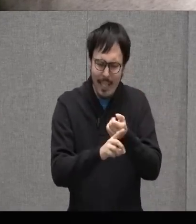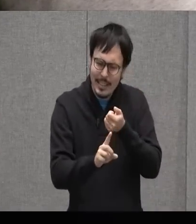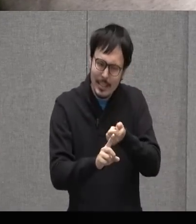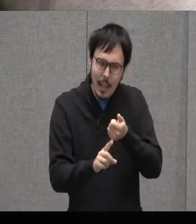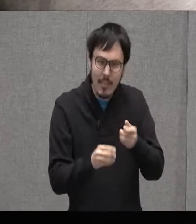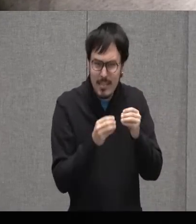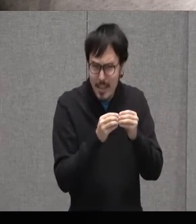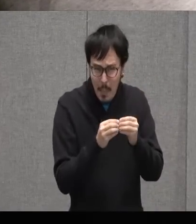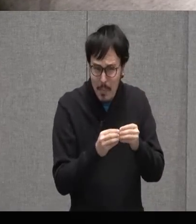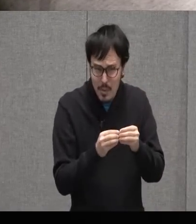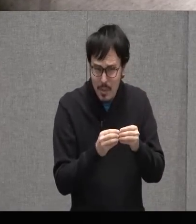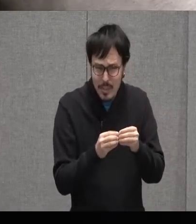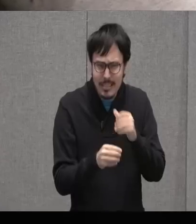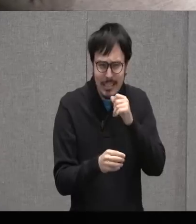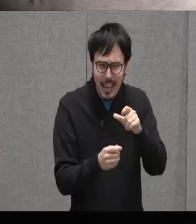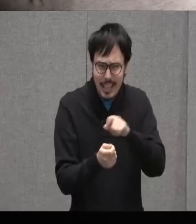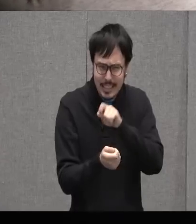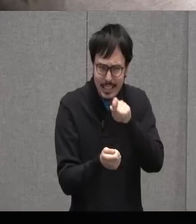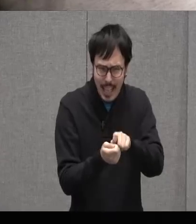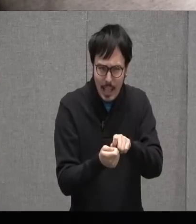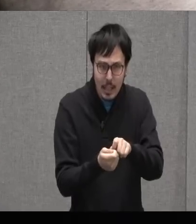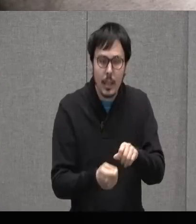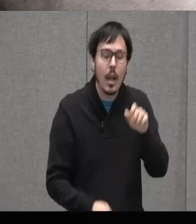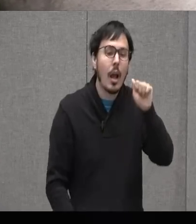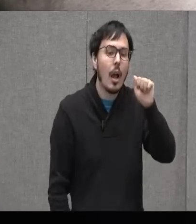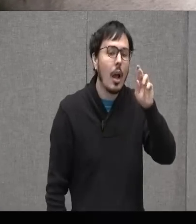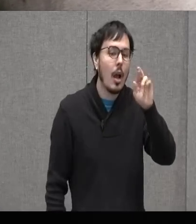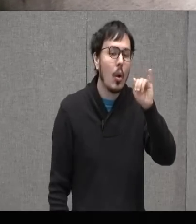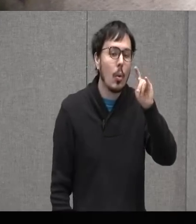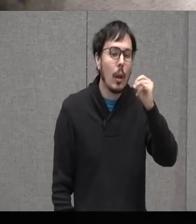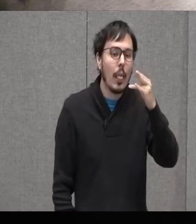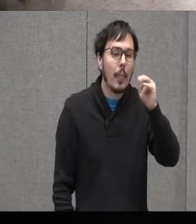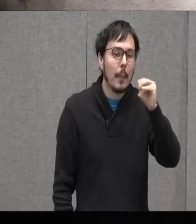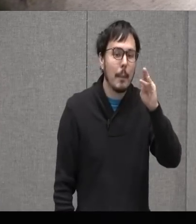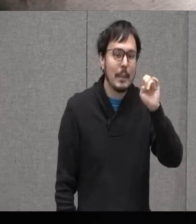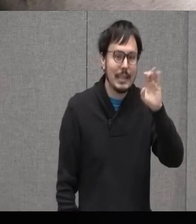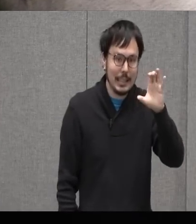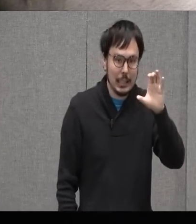Arithmetic, another word for math is super helpful